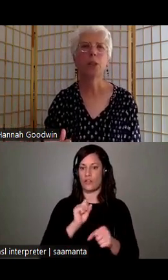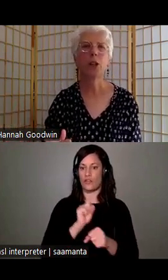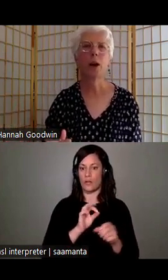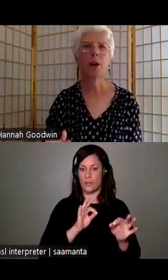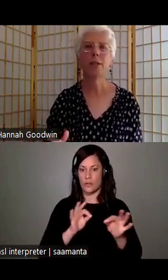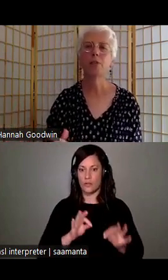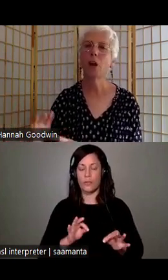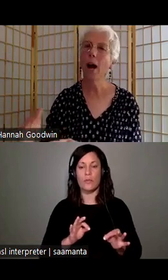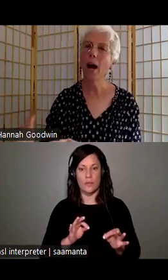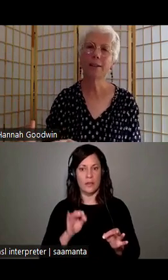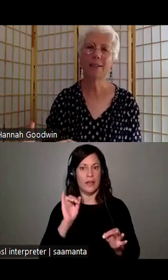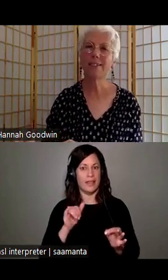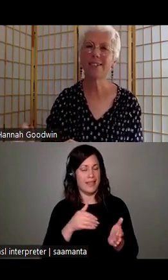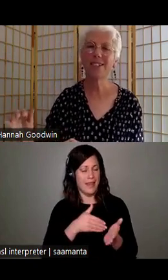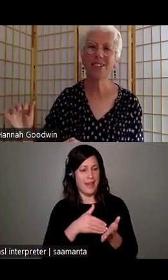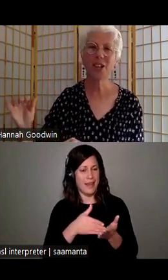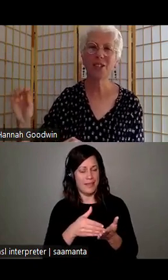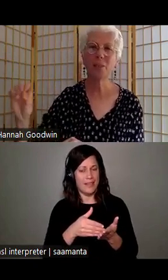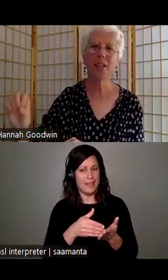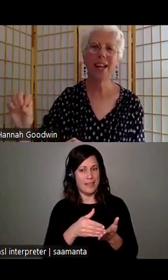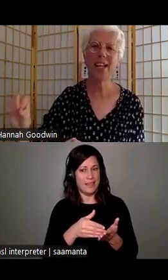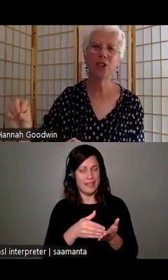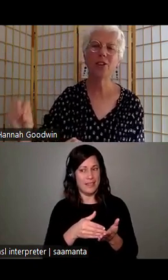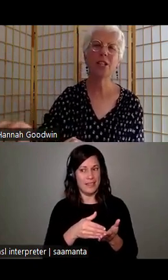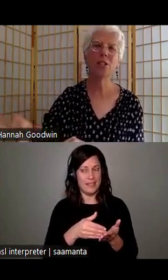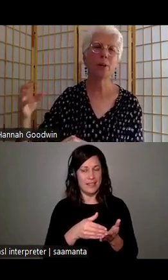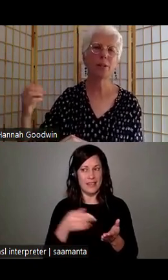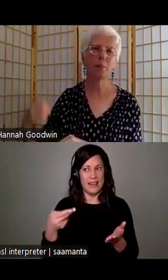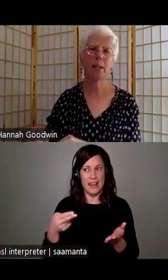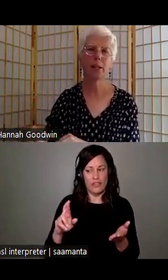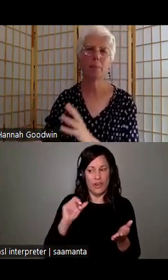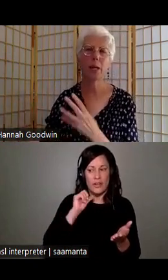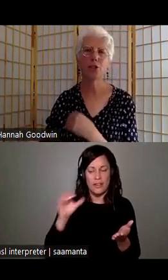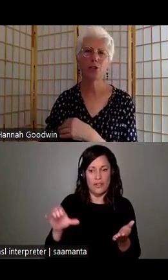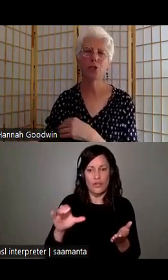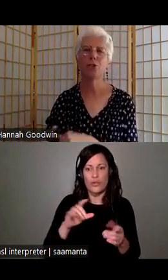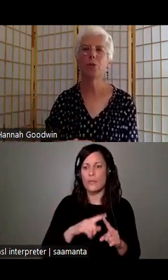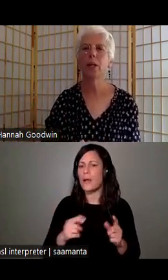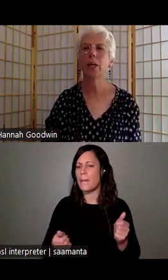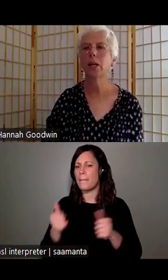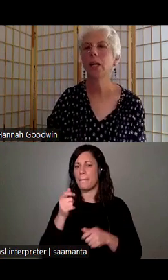which often is not something that HR does, but something that the managers are doing.